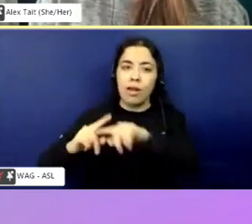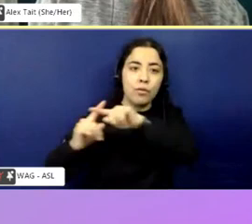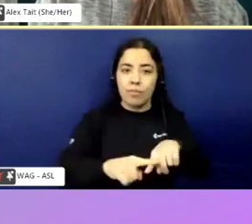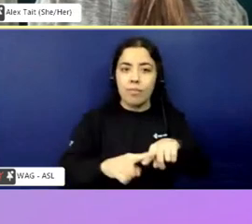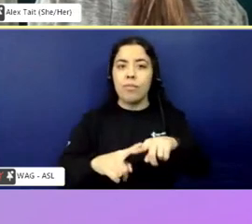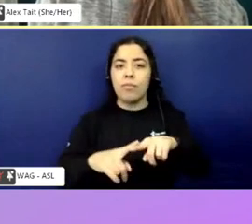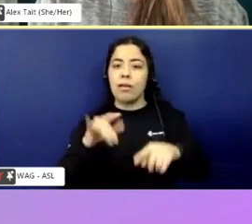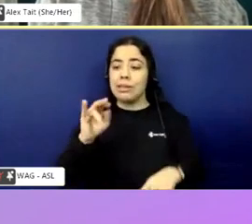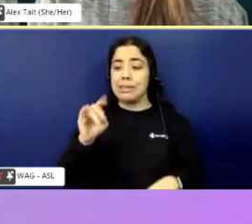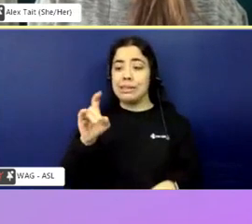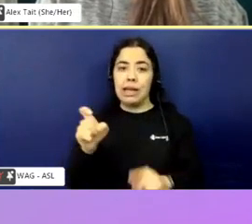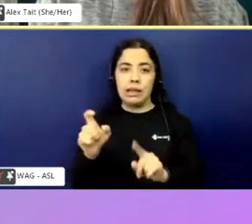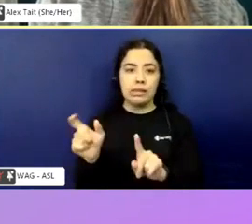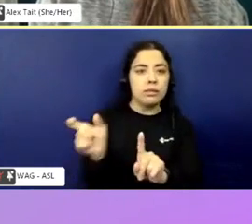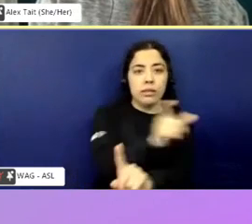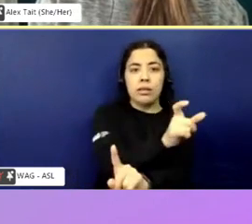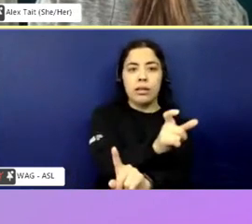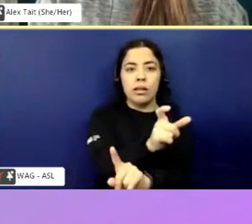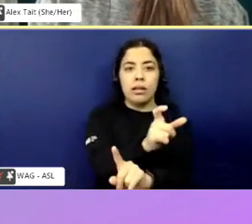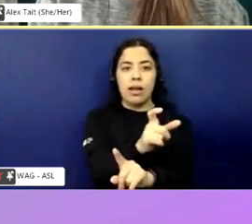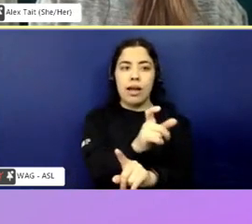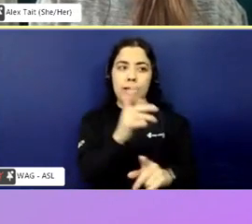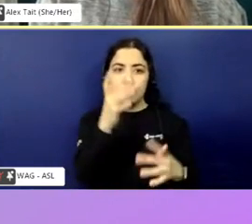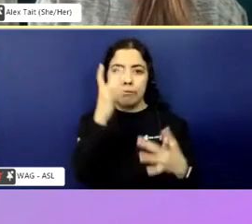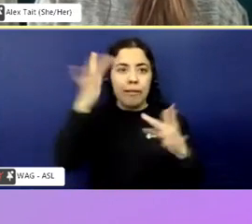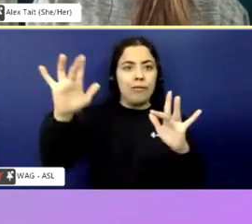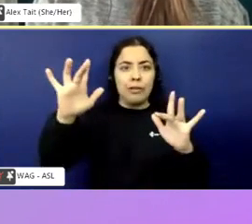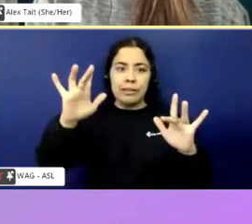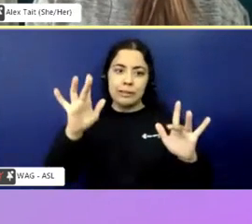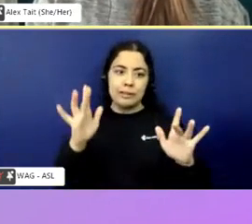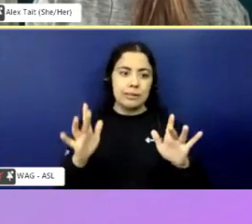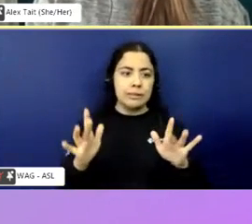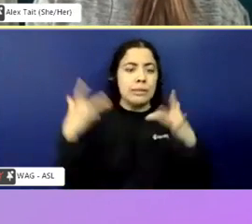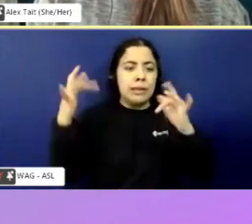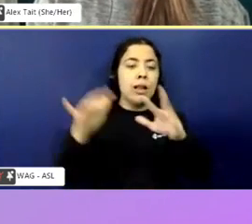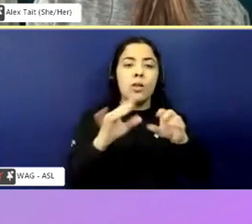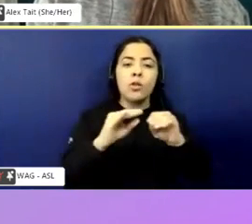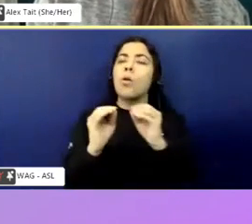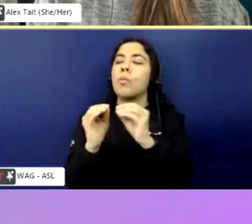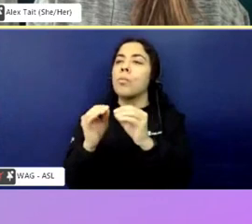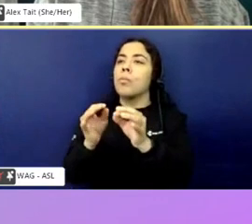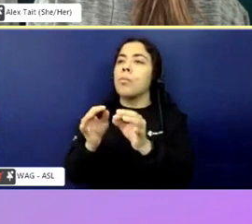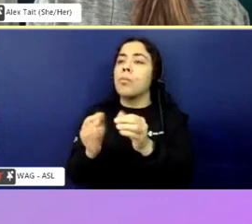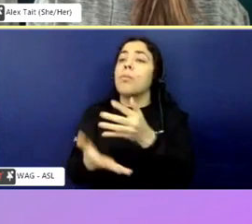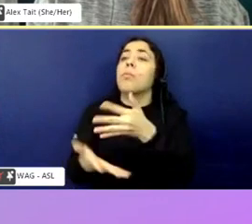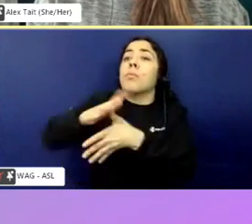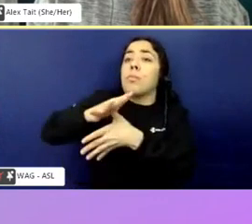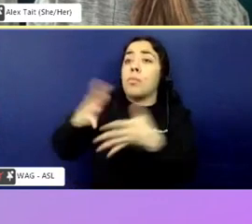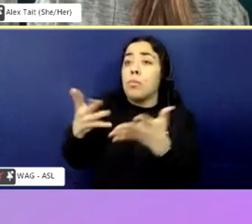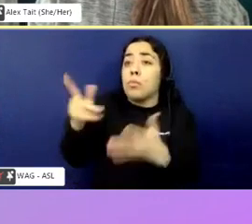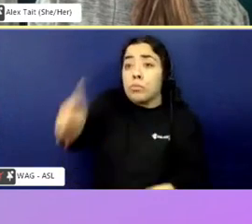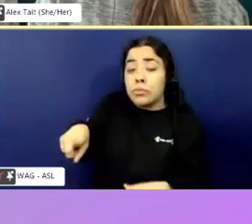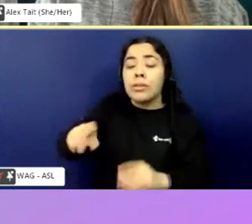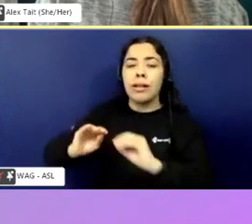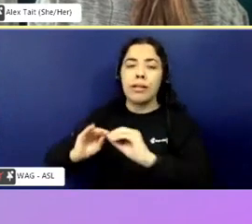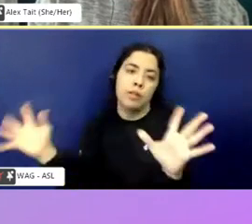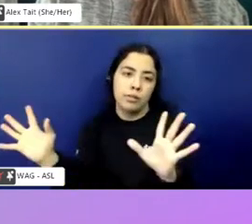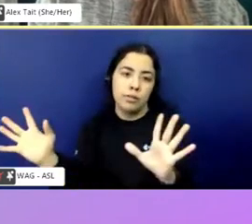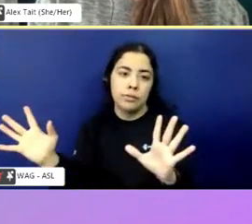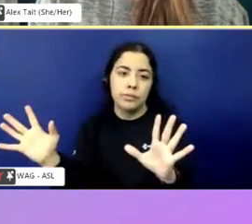over indexing on delight and cleverness and move towards standard patterns and